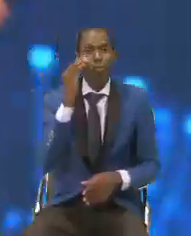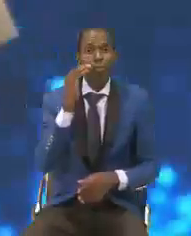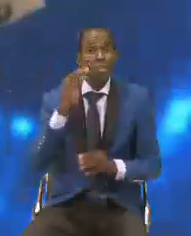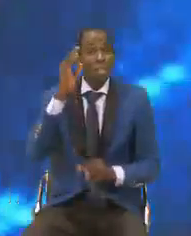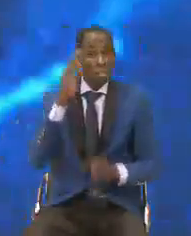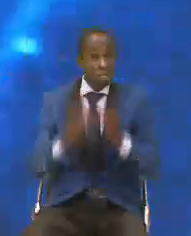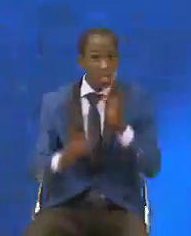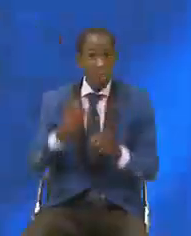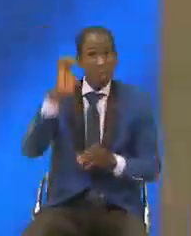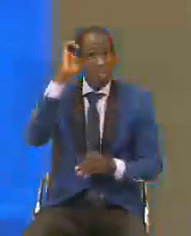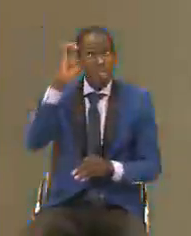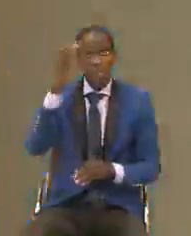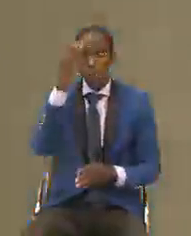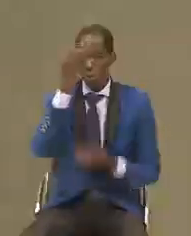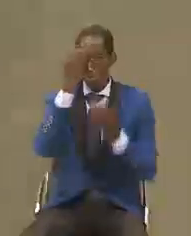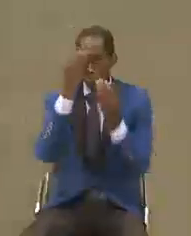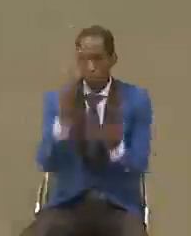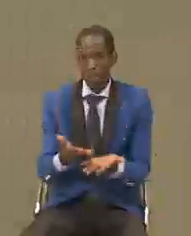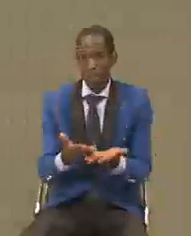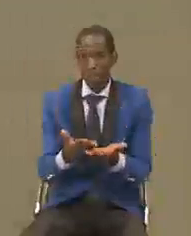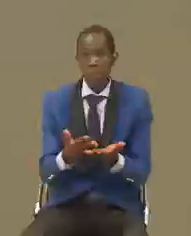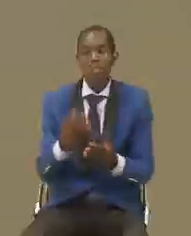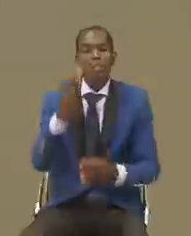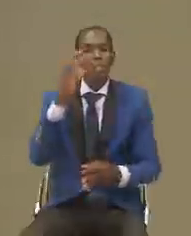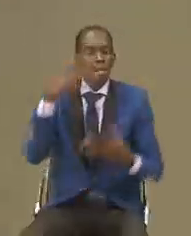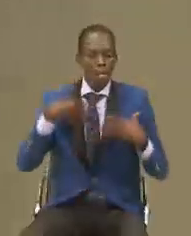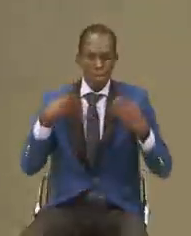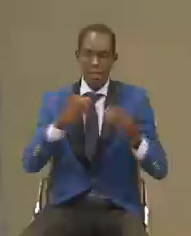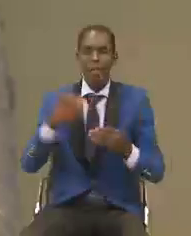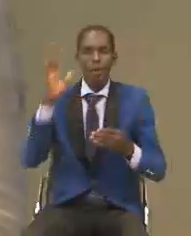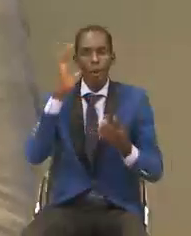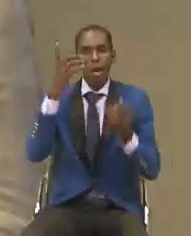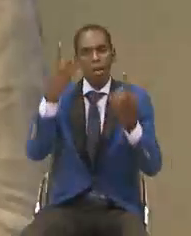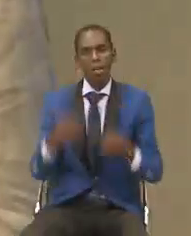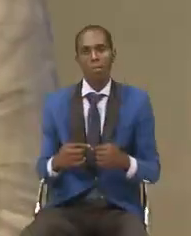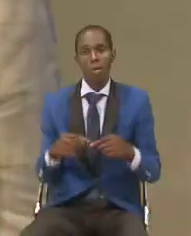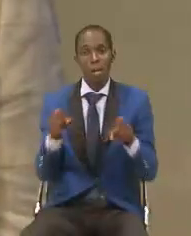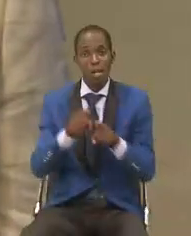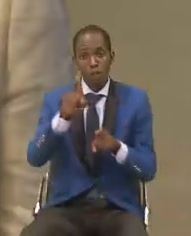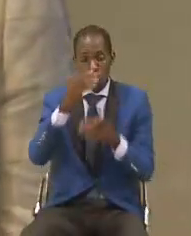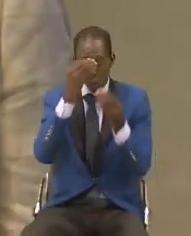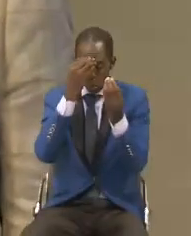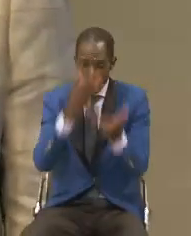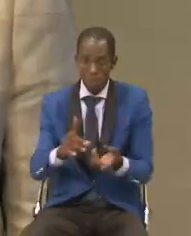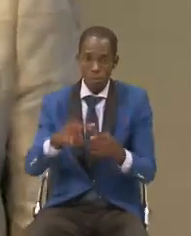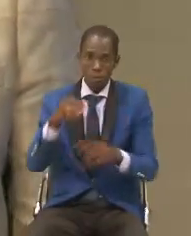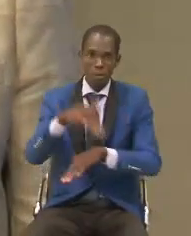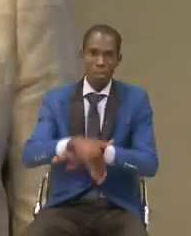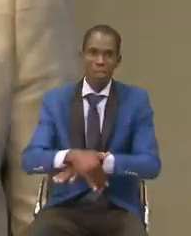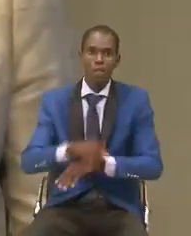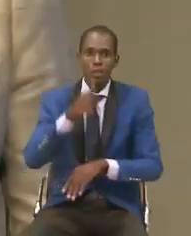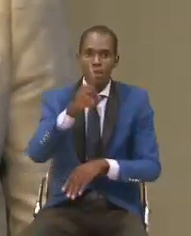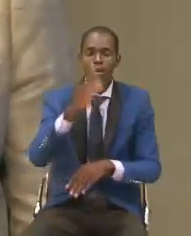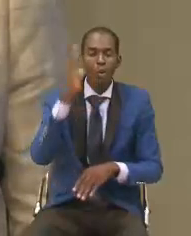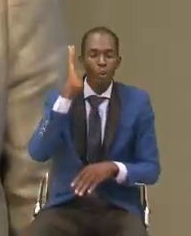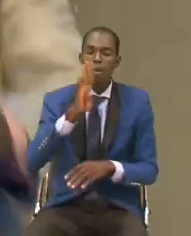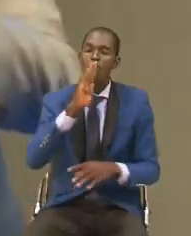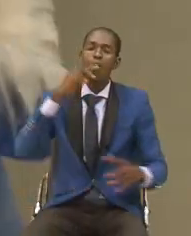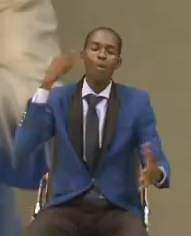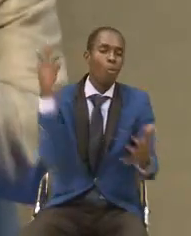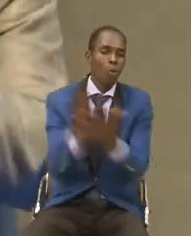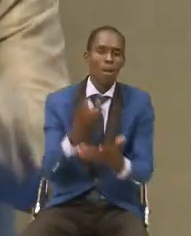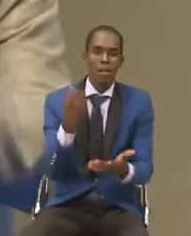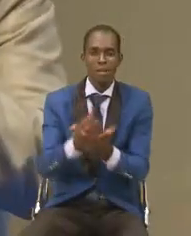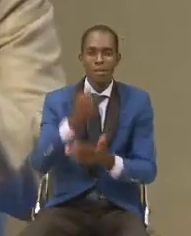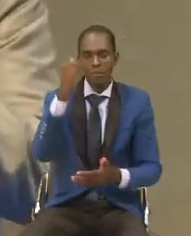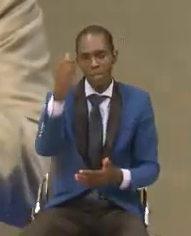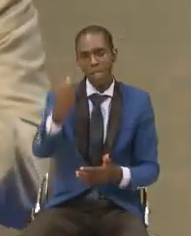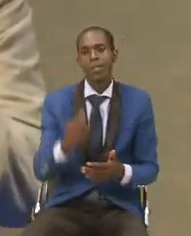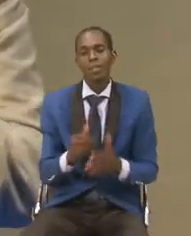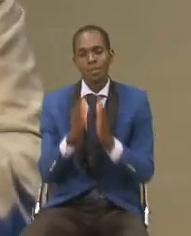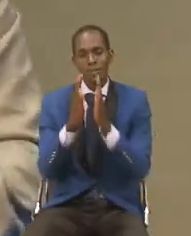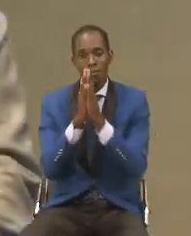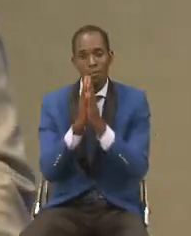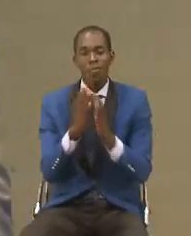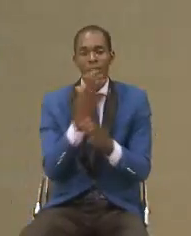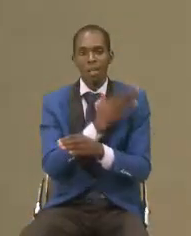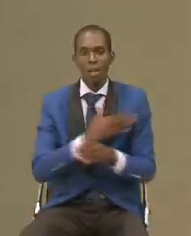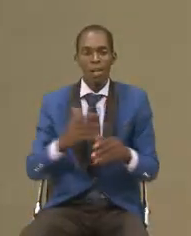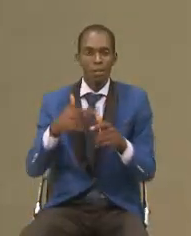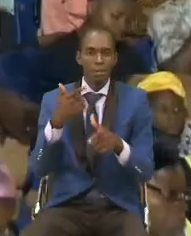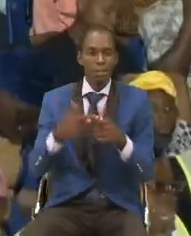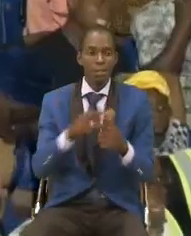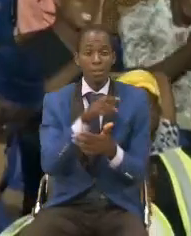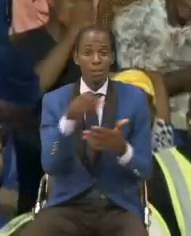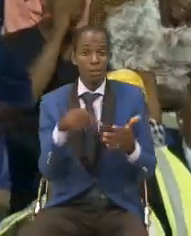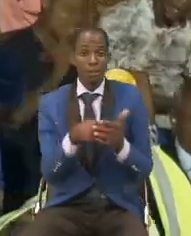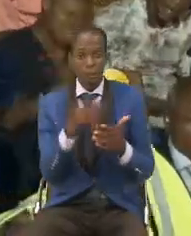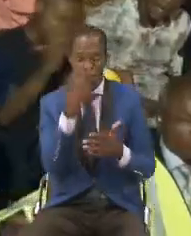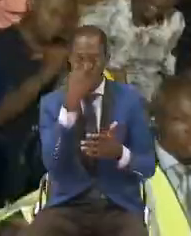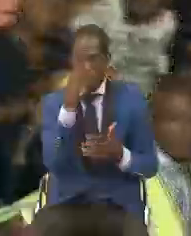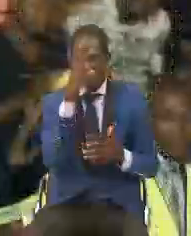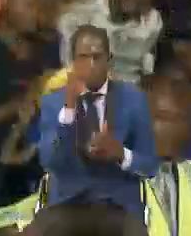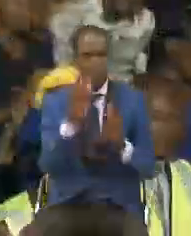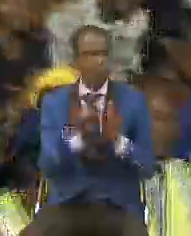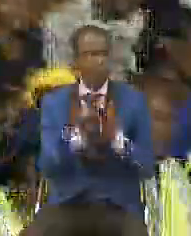he just knew that if he obeyed healing welcome as you obey tonight you will beware and then